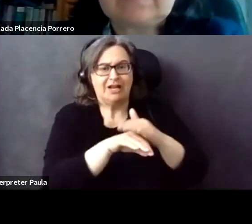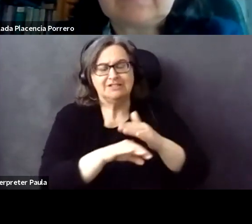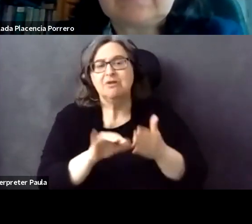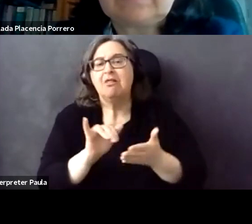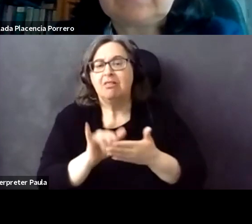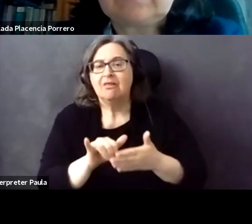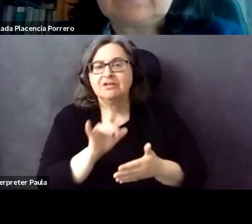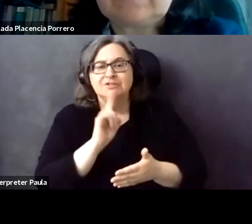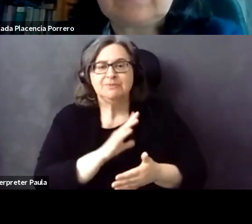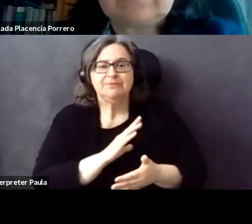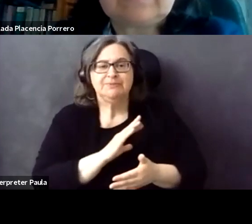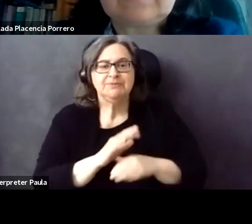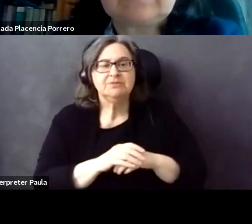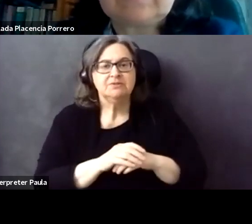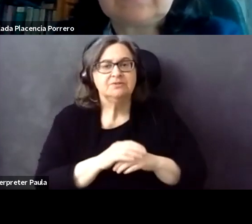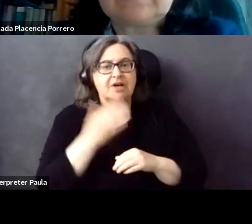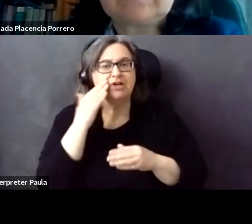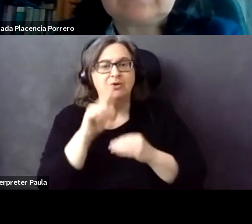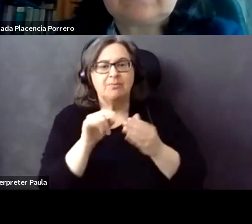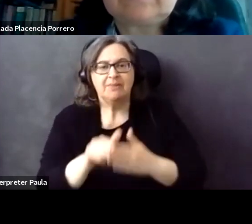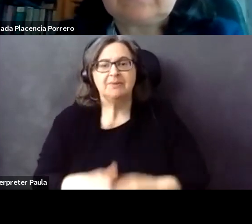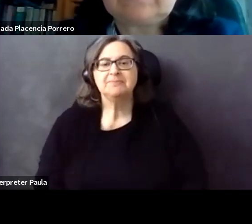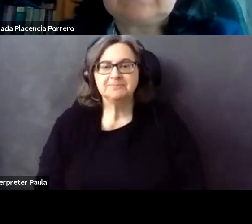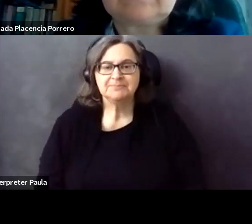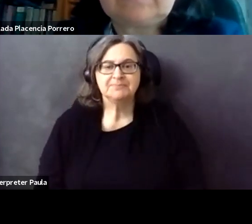show the kind of potential in economic terms also in